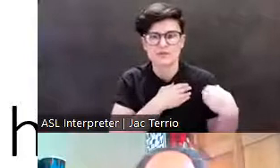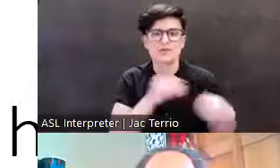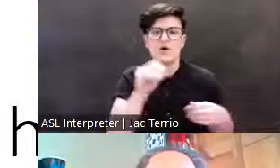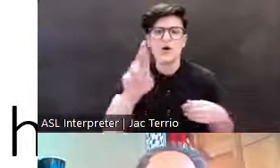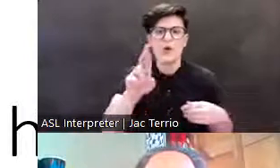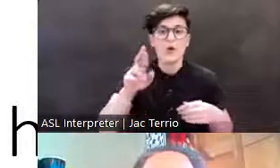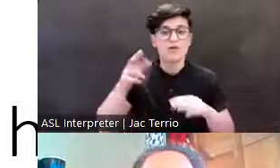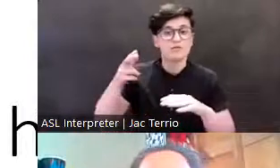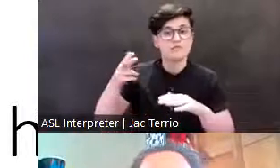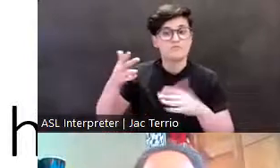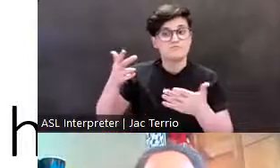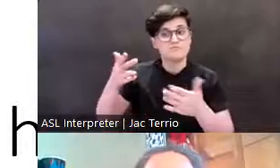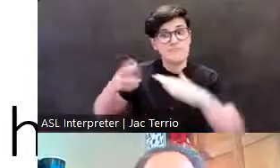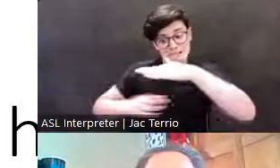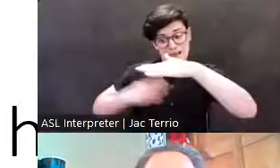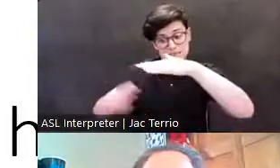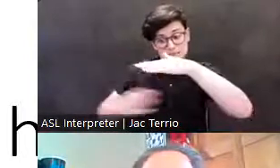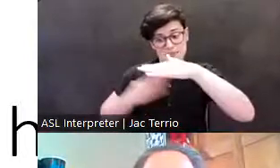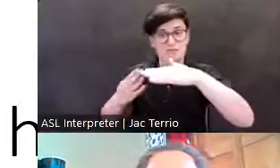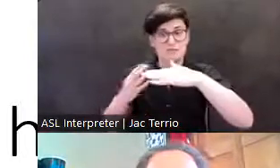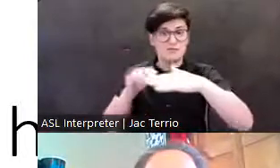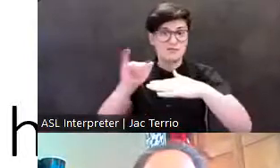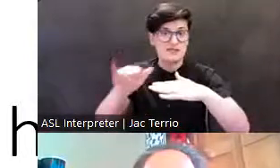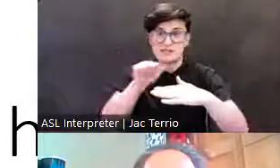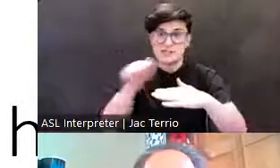And Bonnie may mention some of that when we talk about utilities.